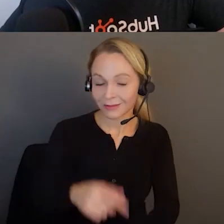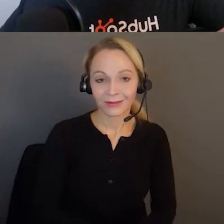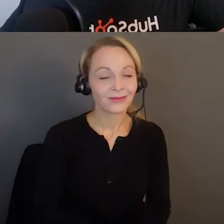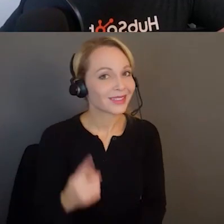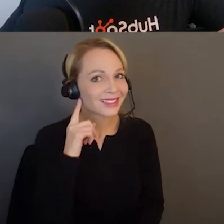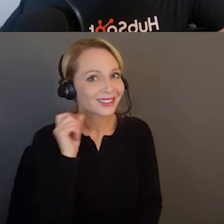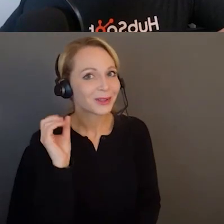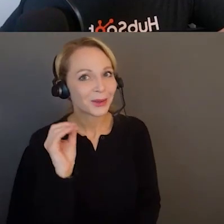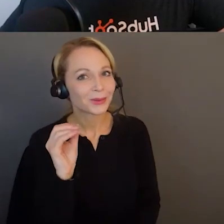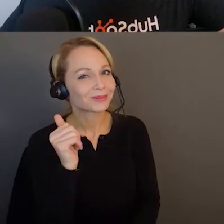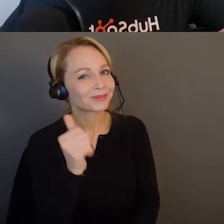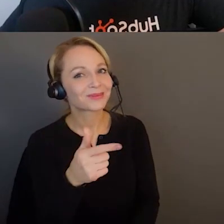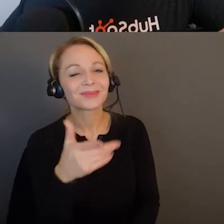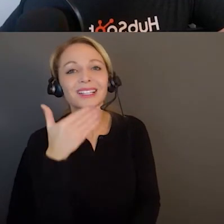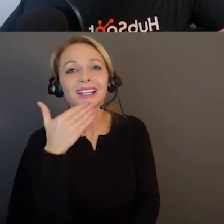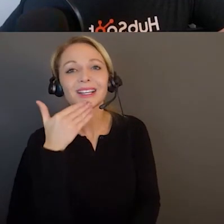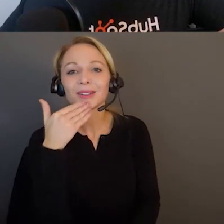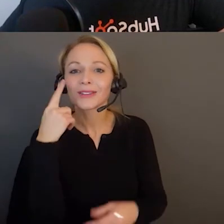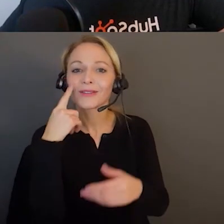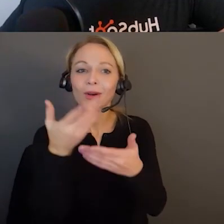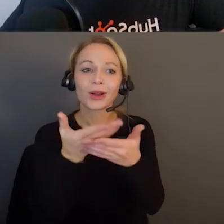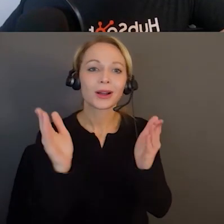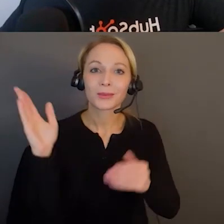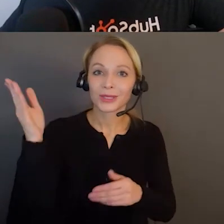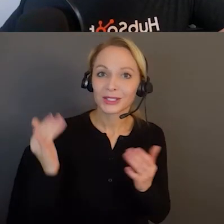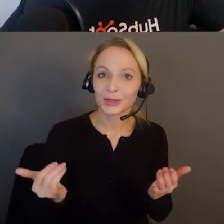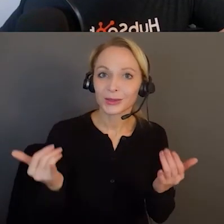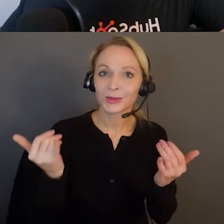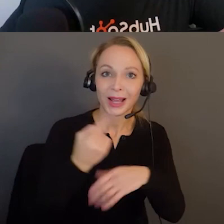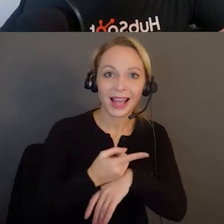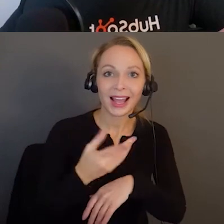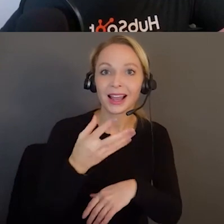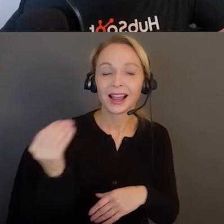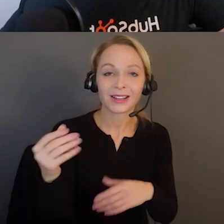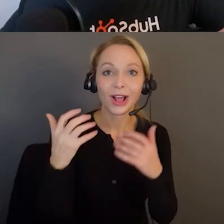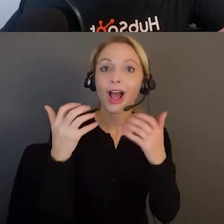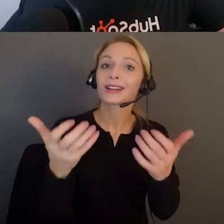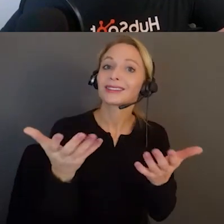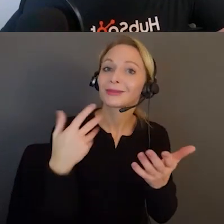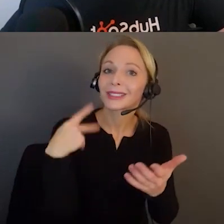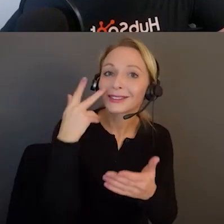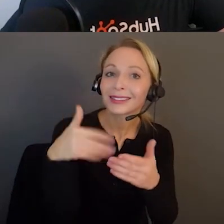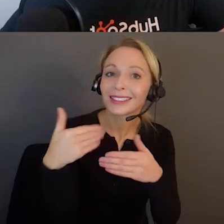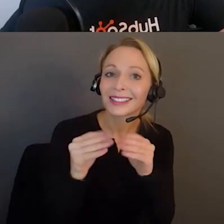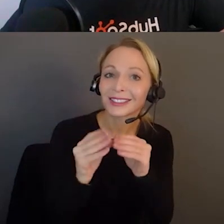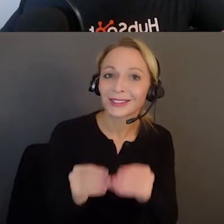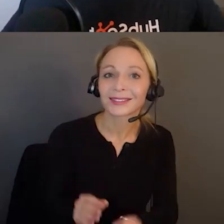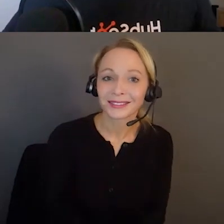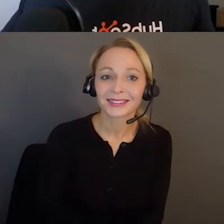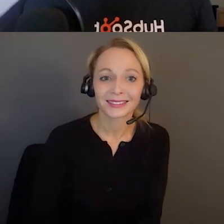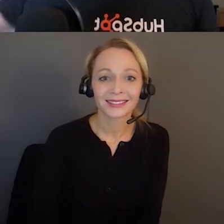THANK YOU TO OUR PRESENTERS TODAY, AND TO THE AUDIENCE, WE WILL SEE YOU IN THE NEXT SESSION.